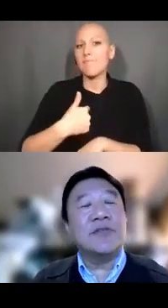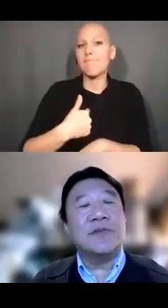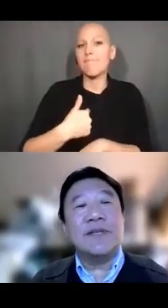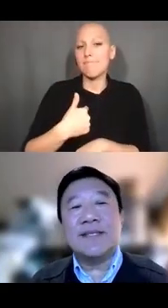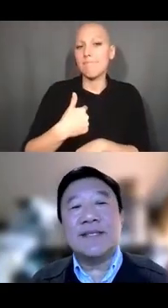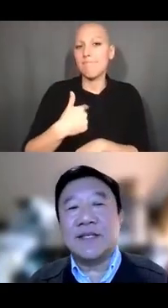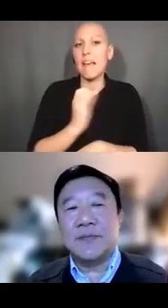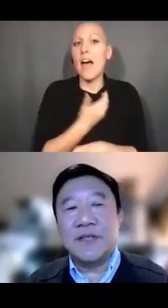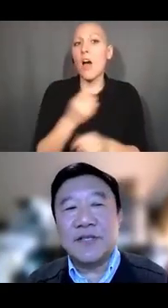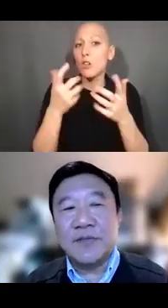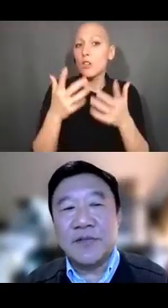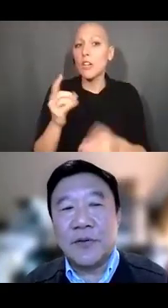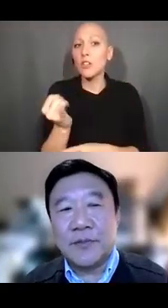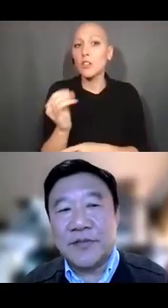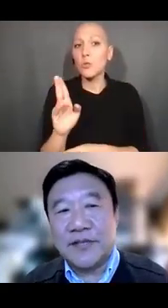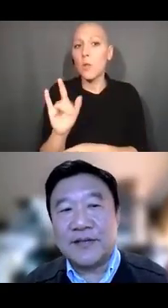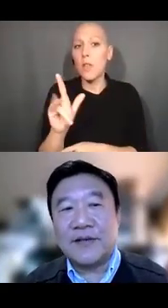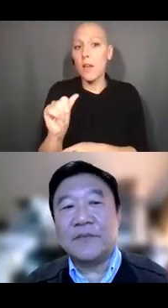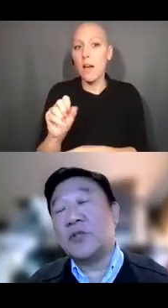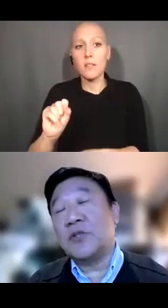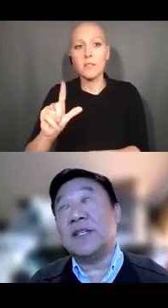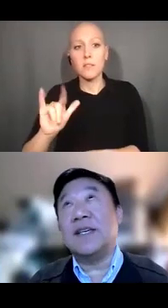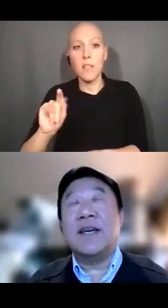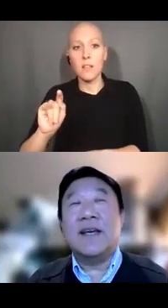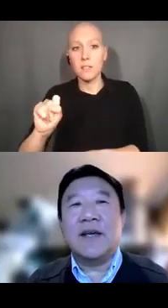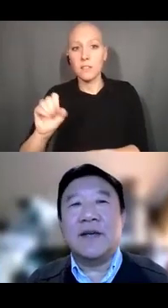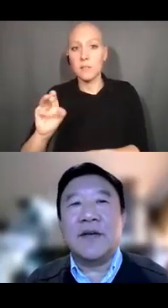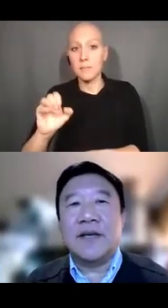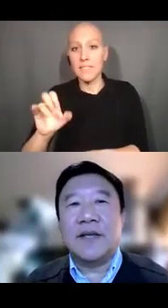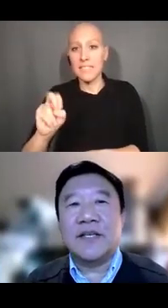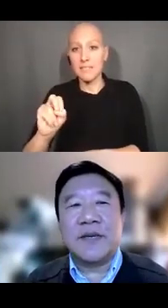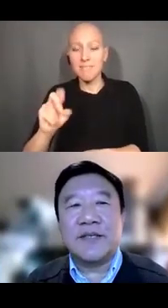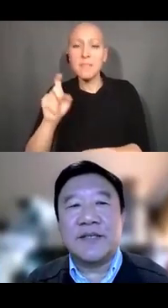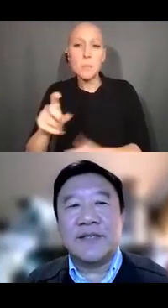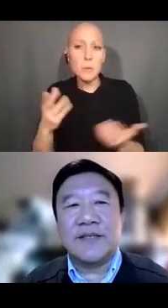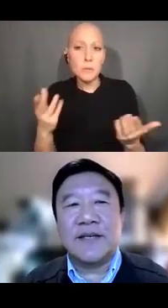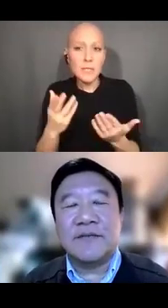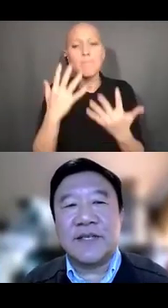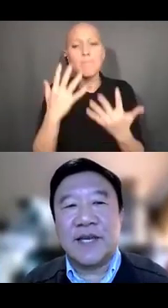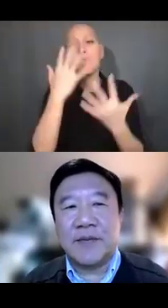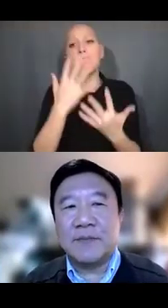Julia Slutsman, she was going to be here, unfortunately an unexpected conflict came up,